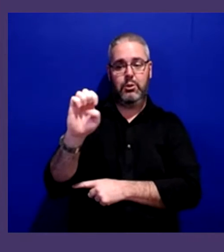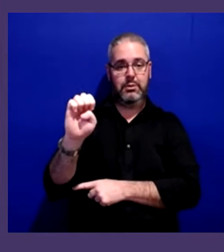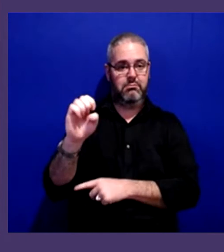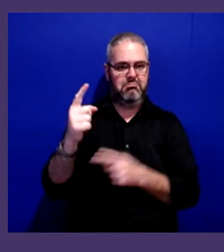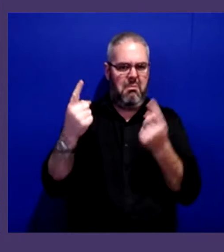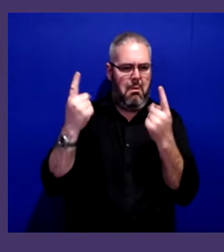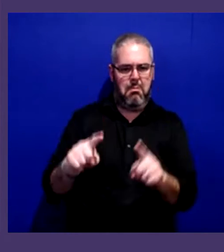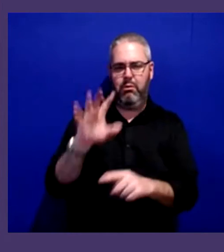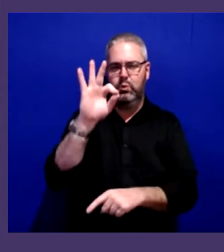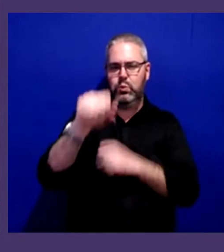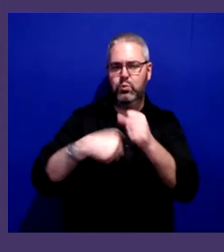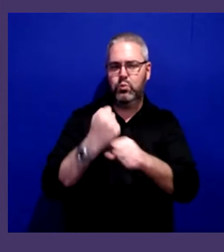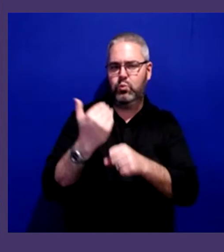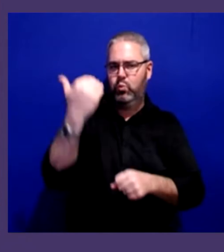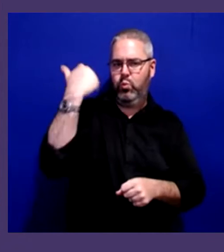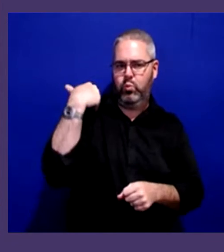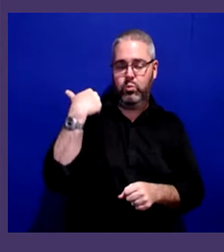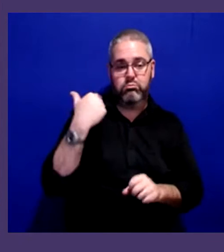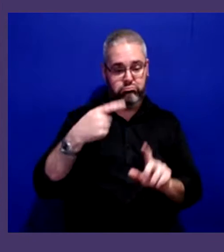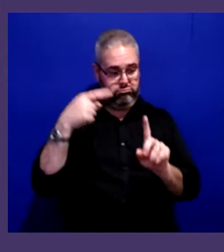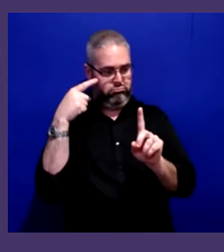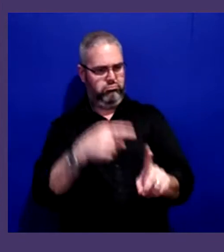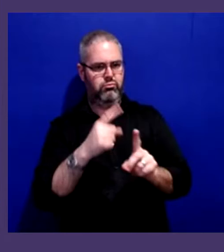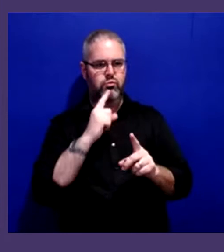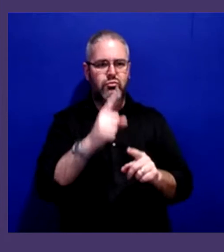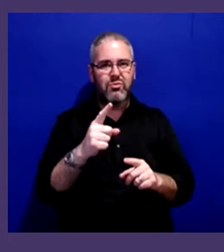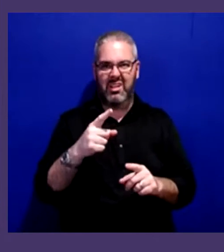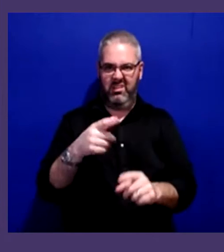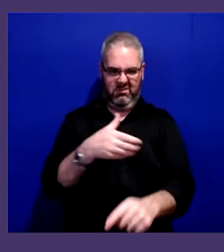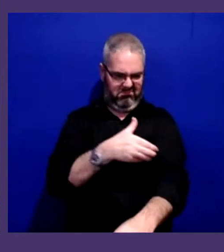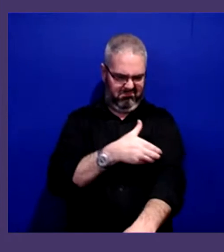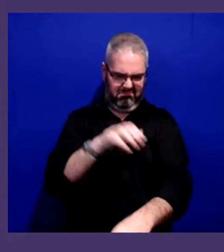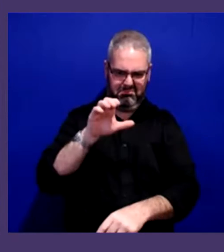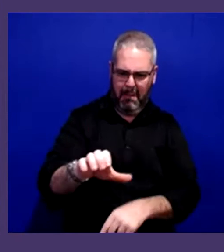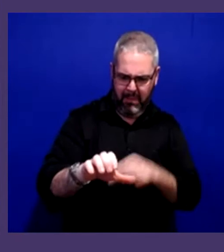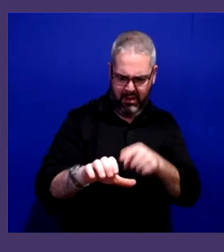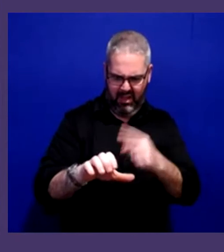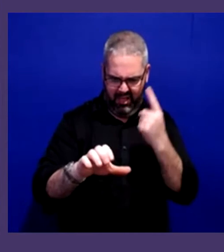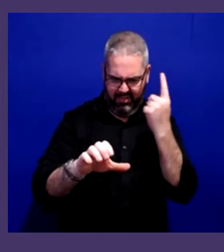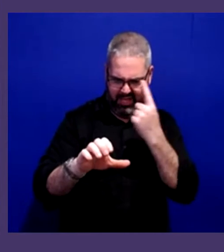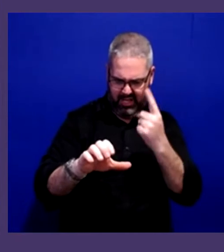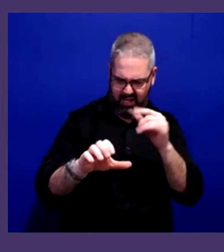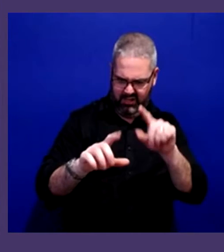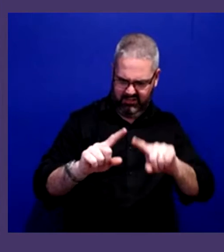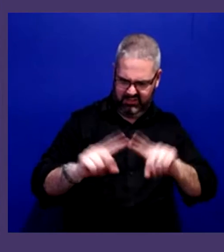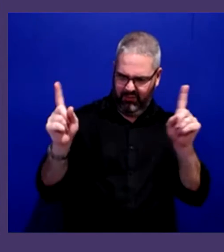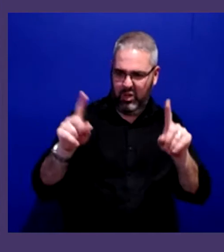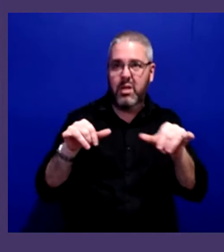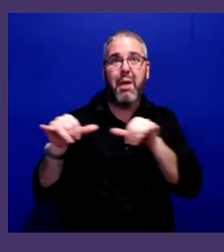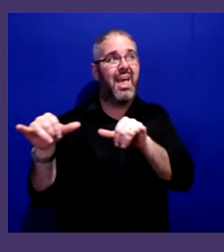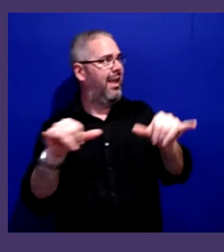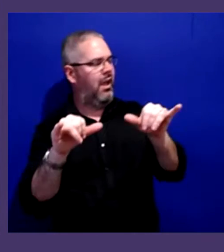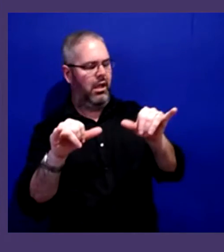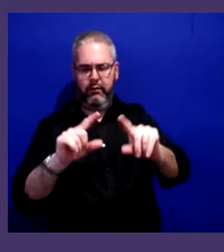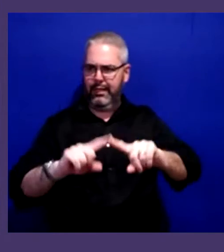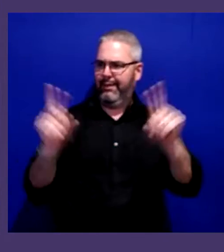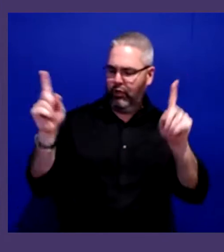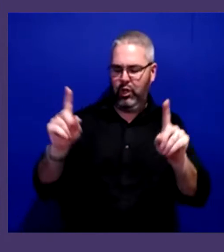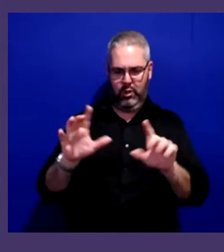the power of thinking differently. We all know that diverse teams produce incredible results.